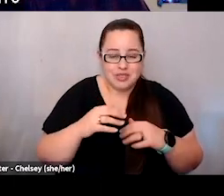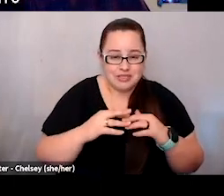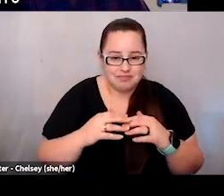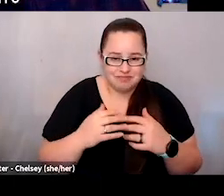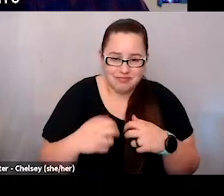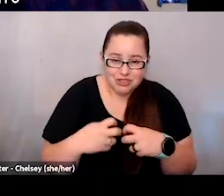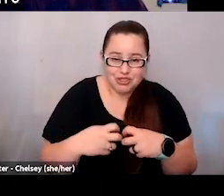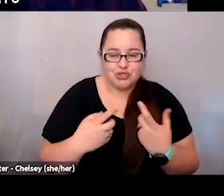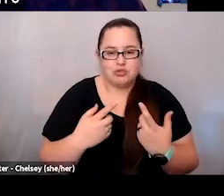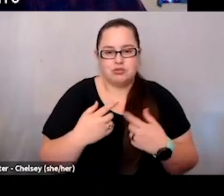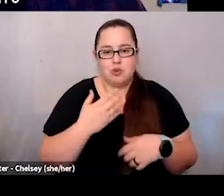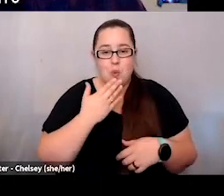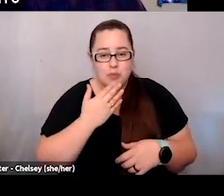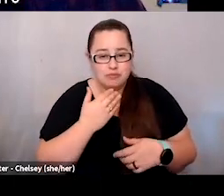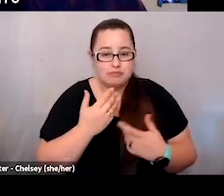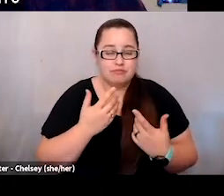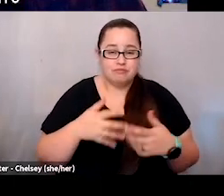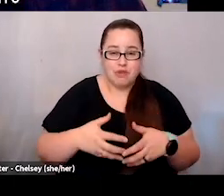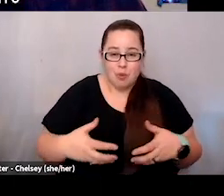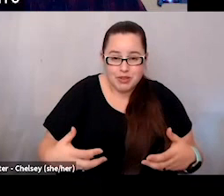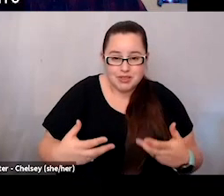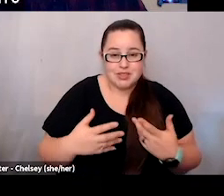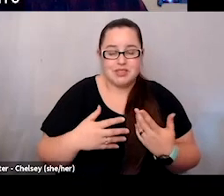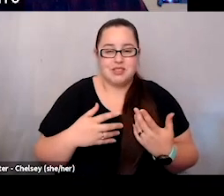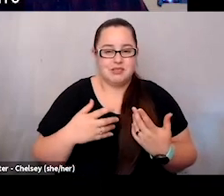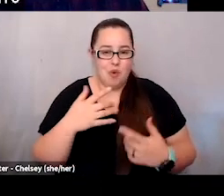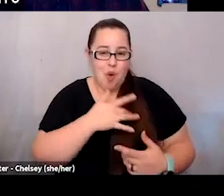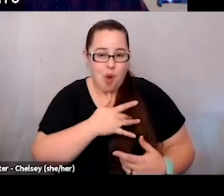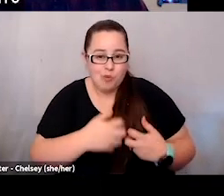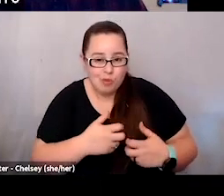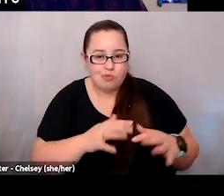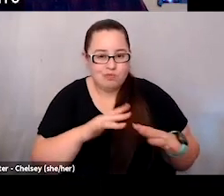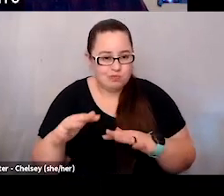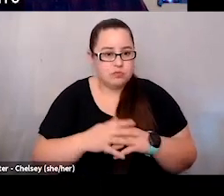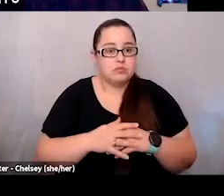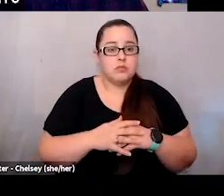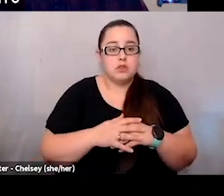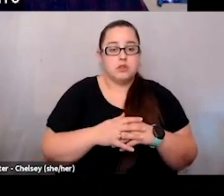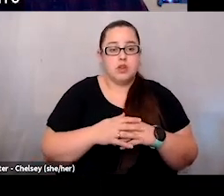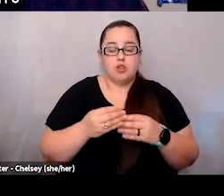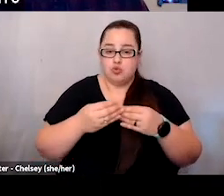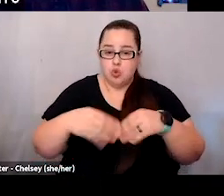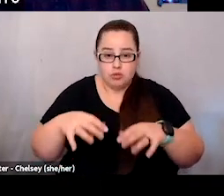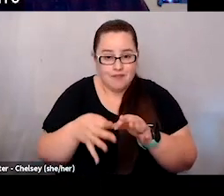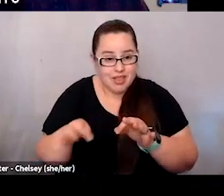health issues, obesity, heart disease, diabetes, and so on. Loss of language and